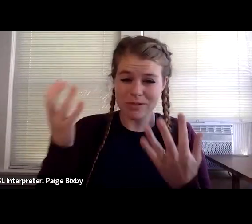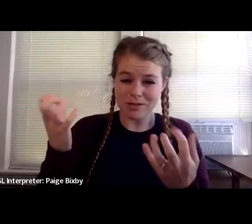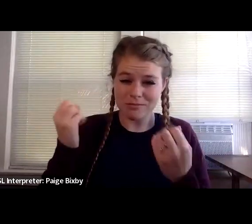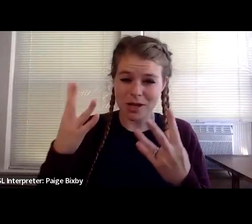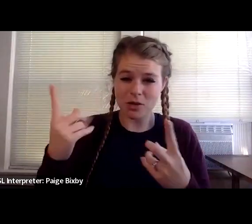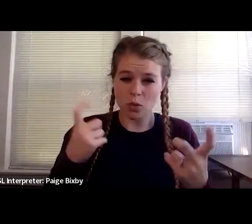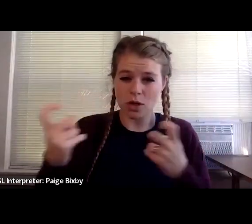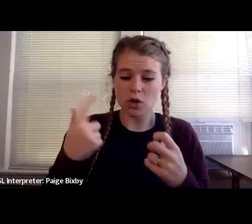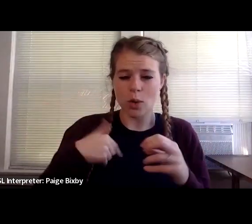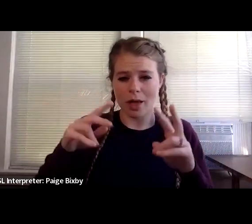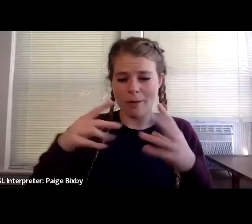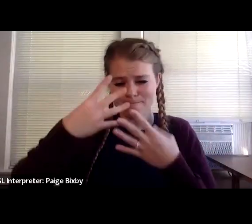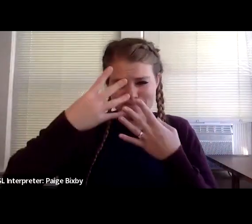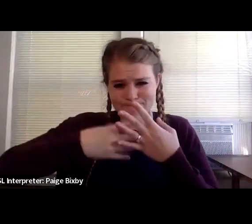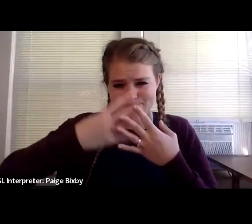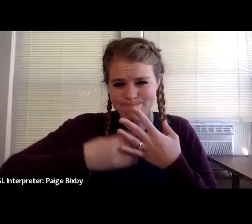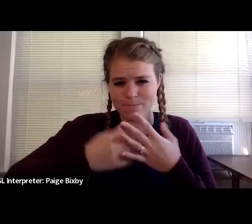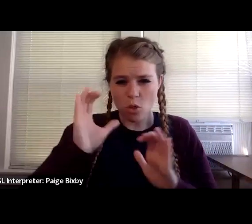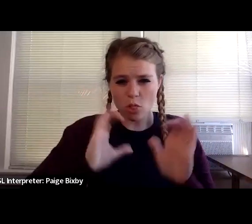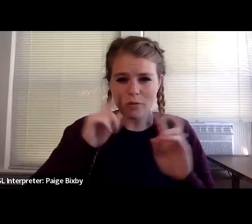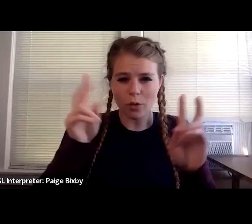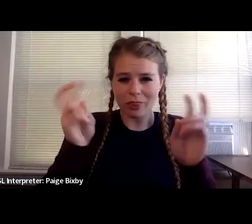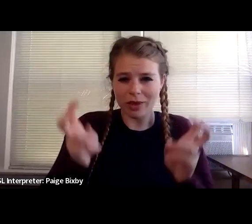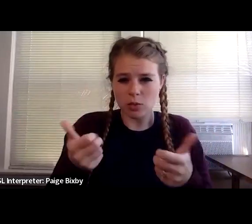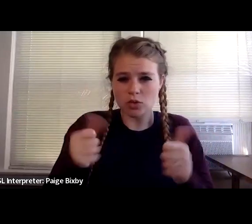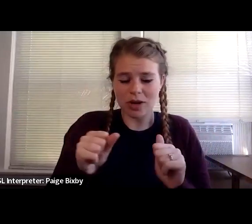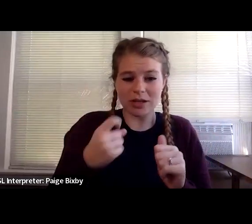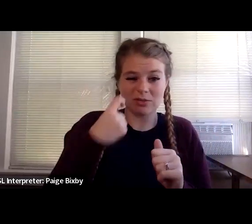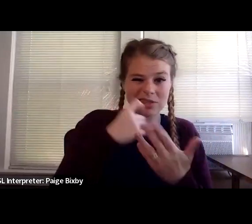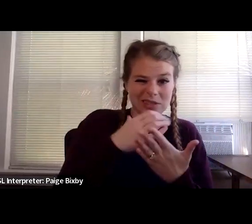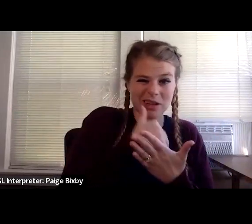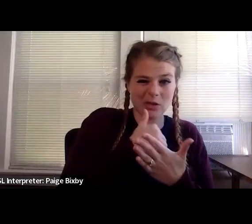that we were seeing. And we tried to cover some of those in the presentation we just did. And then the other parts